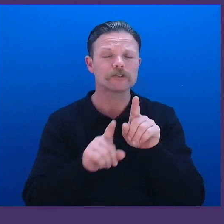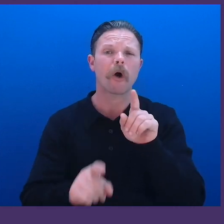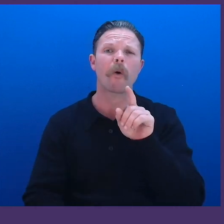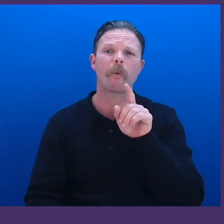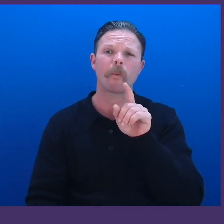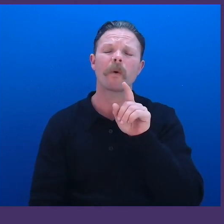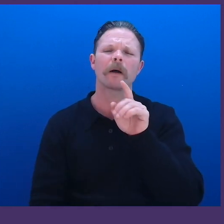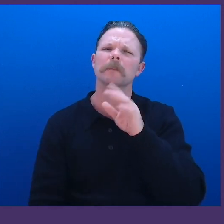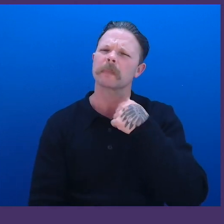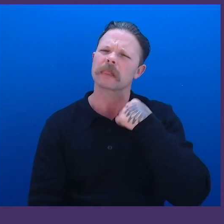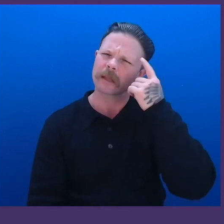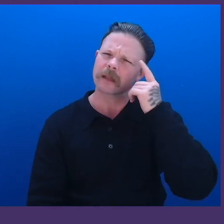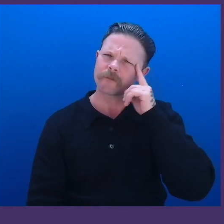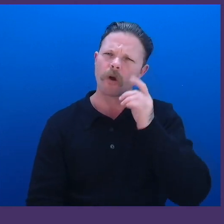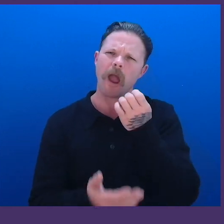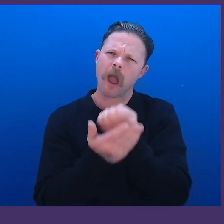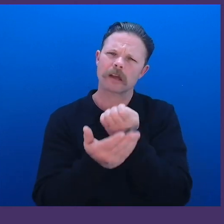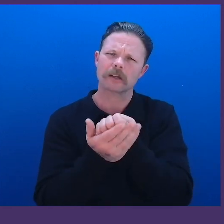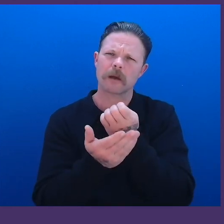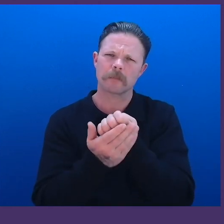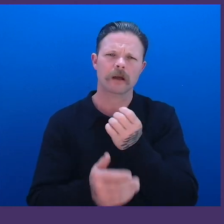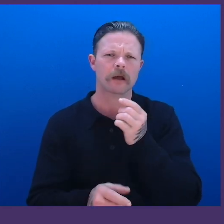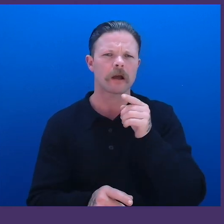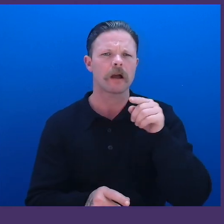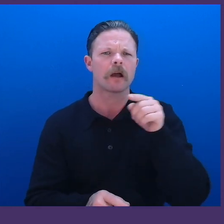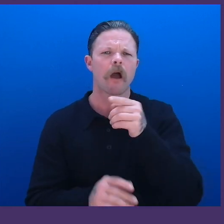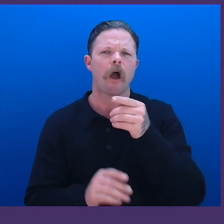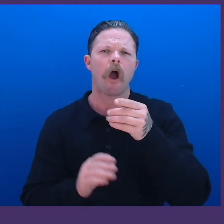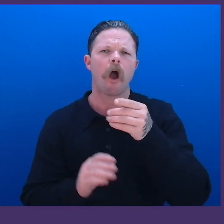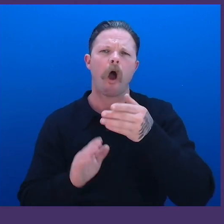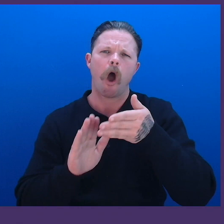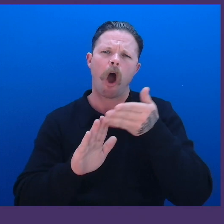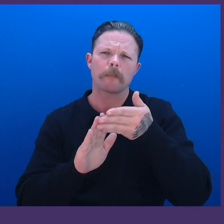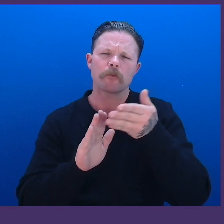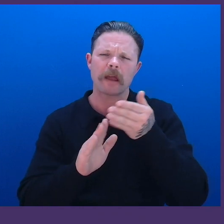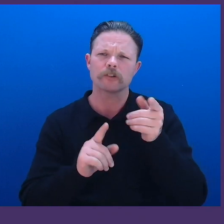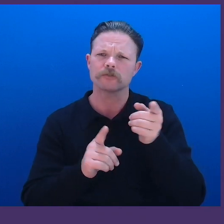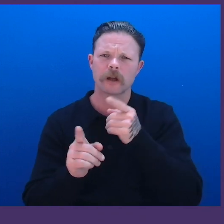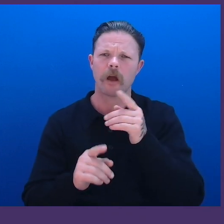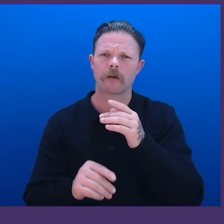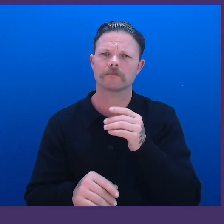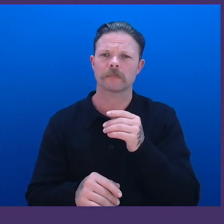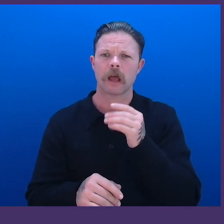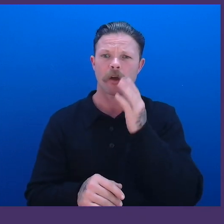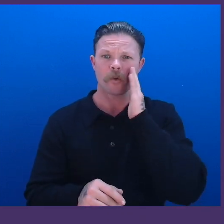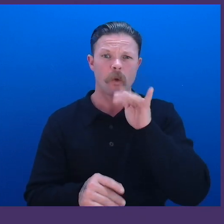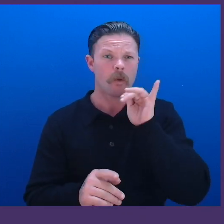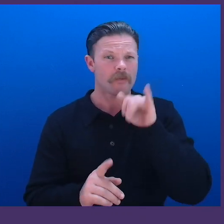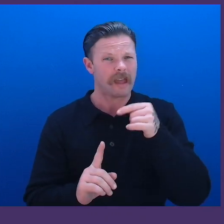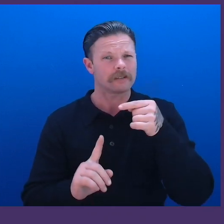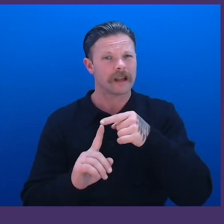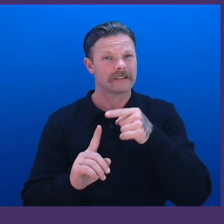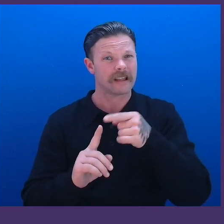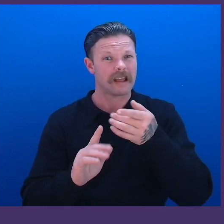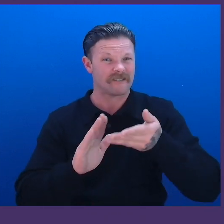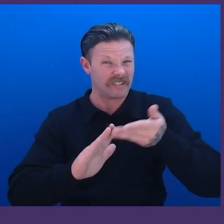for economic operators because on one hand, the Act facilitates the work. It takes away the fragmentation that would be